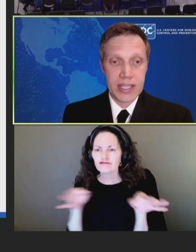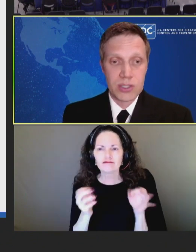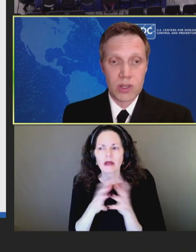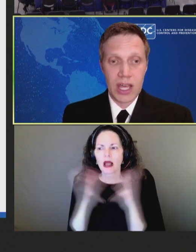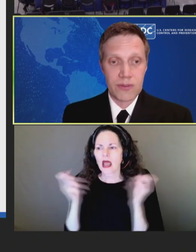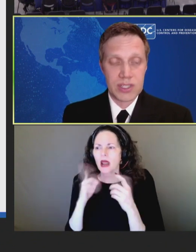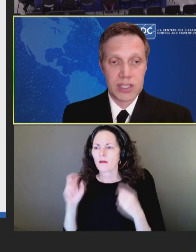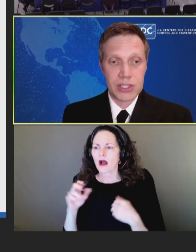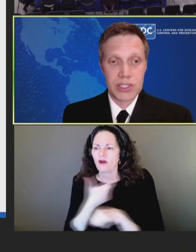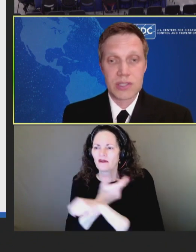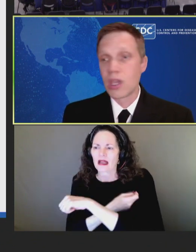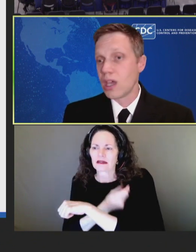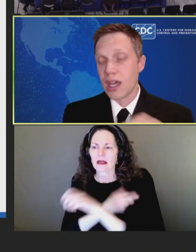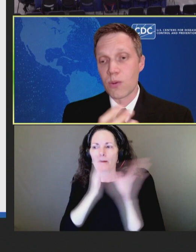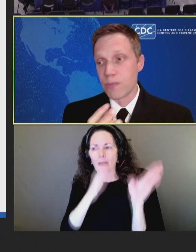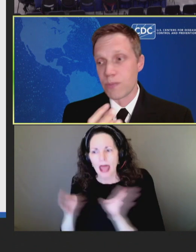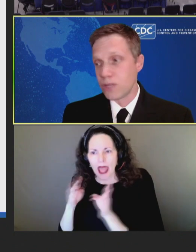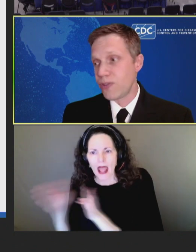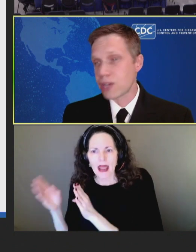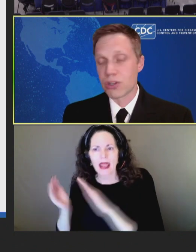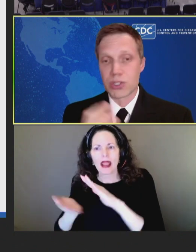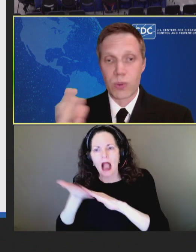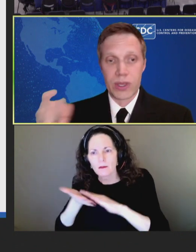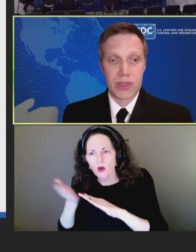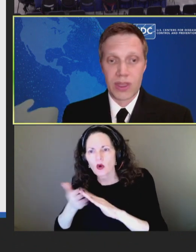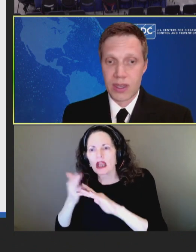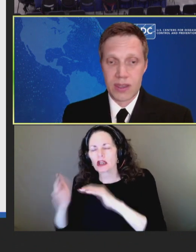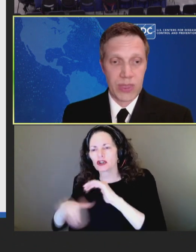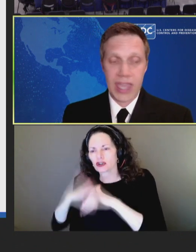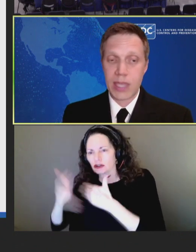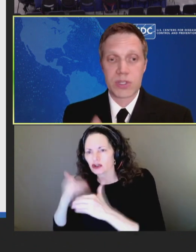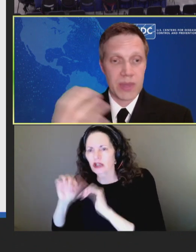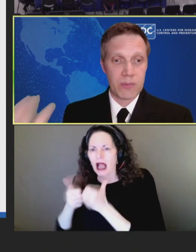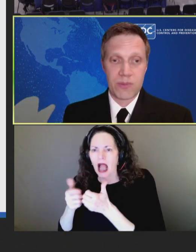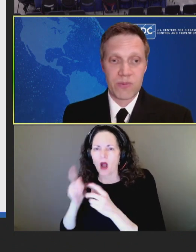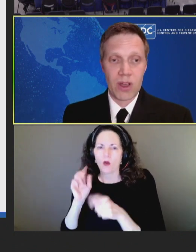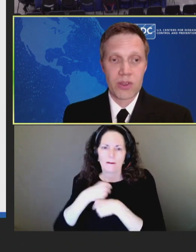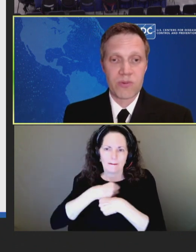So, a lot of discussions with manufacturers, with the -- with AIM, which -- with all the